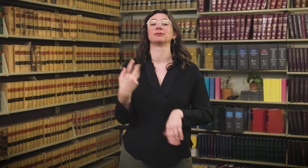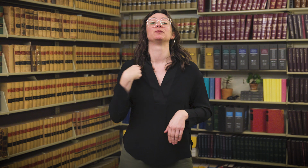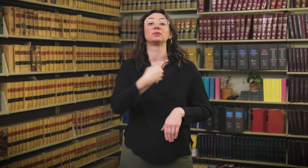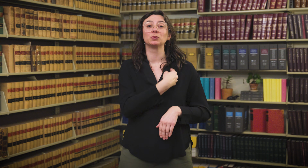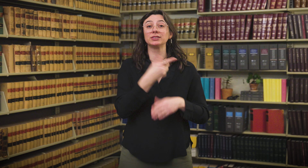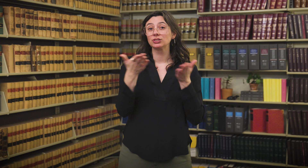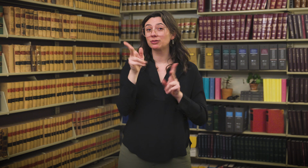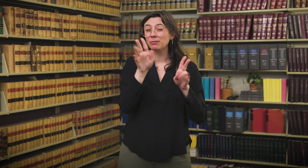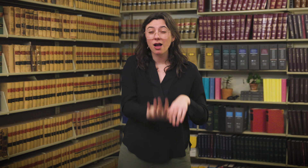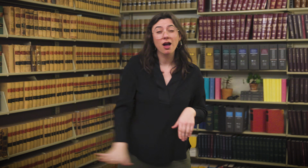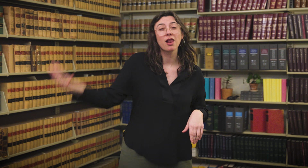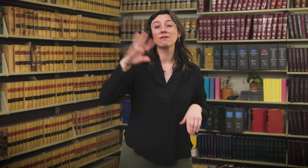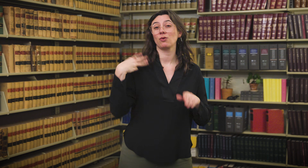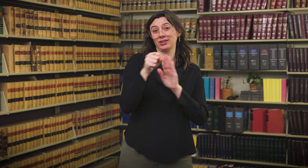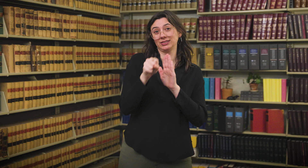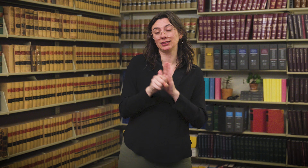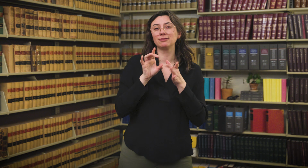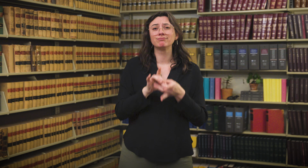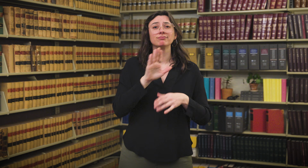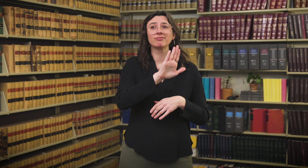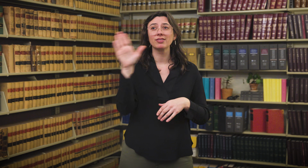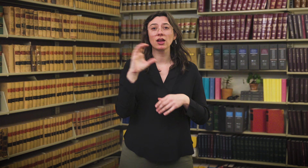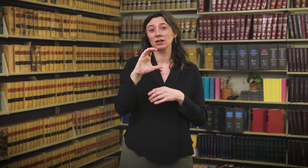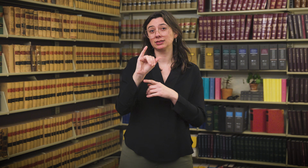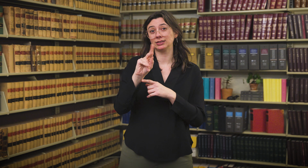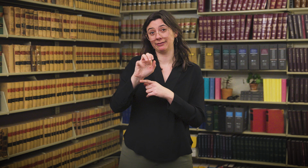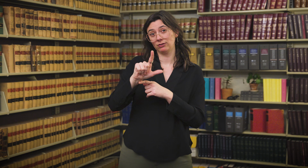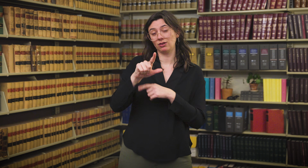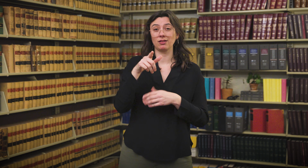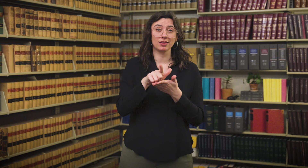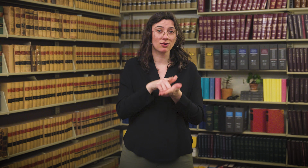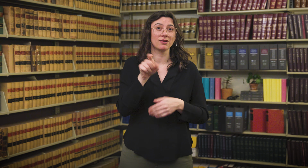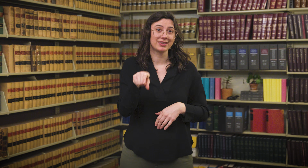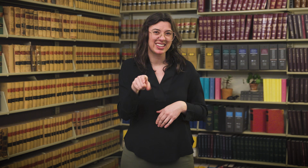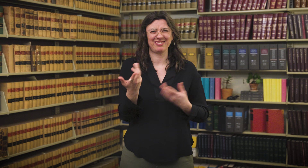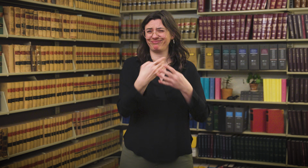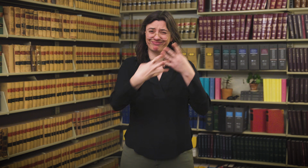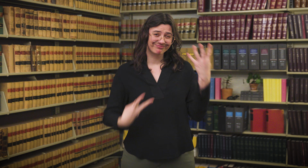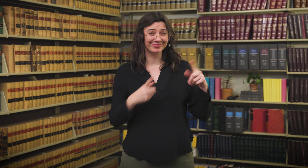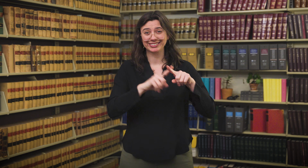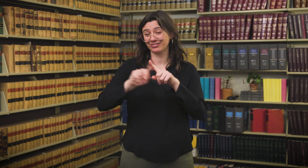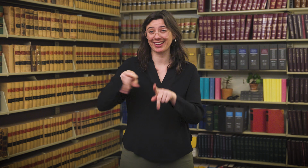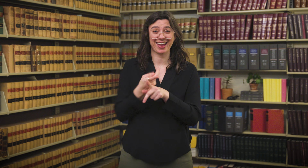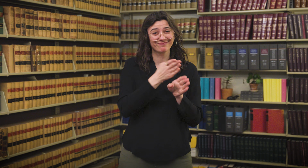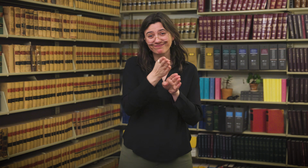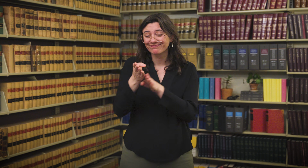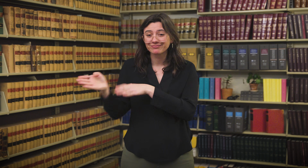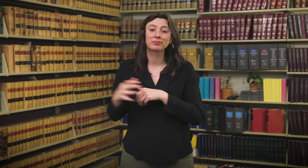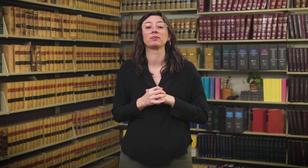We serve people all across Washington state with various civil legal needs.